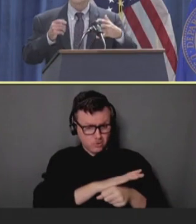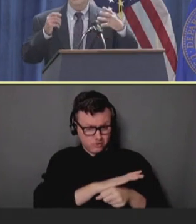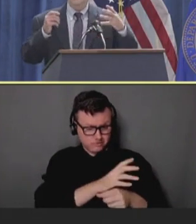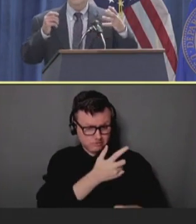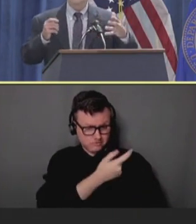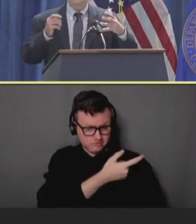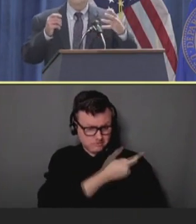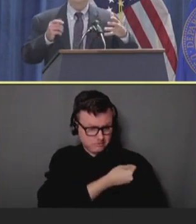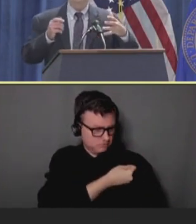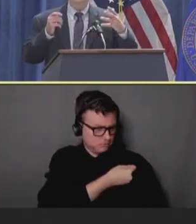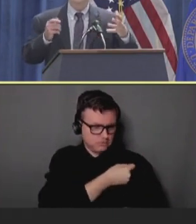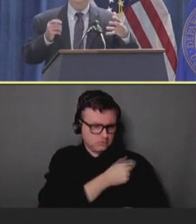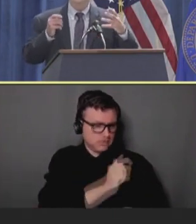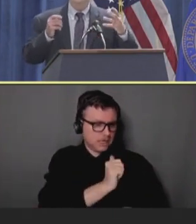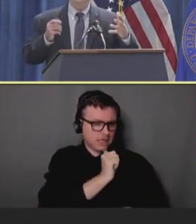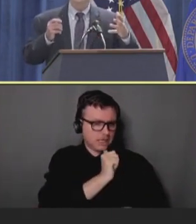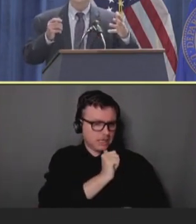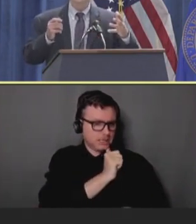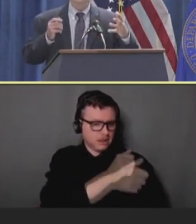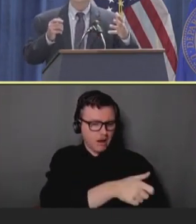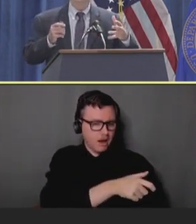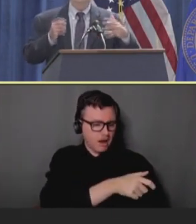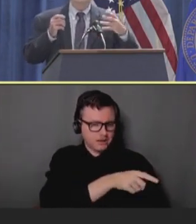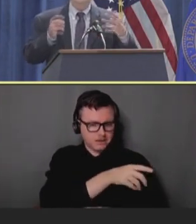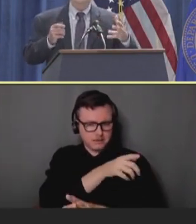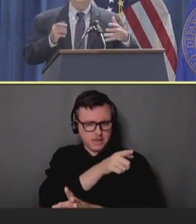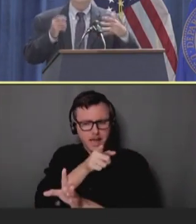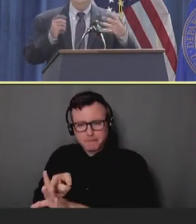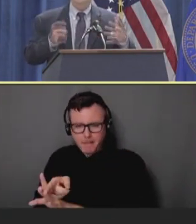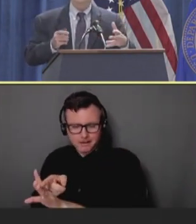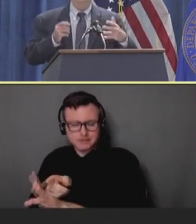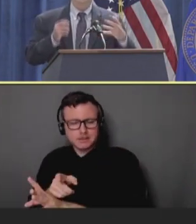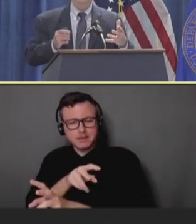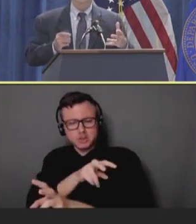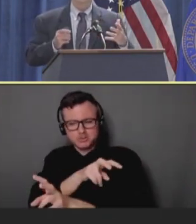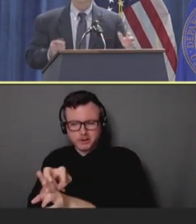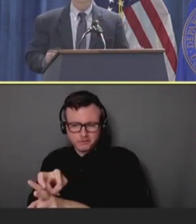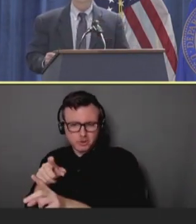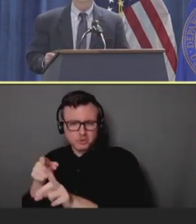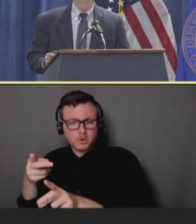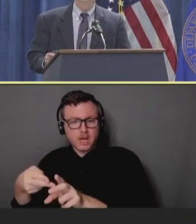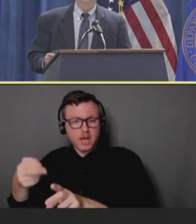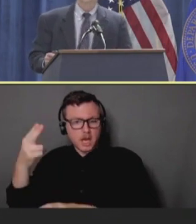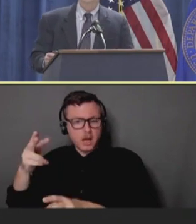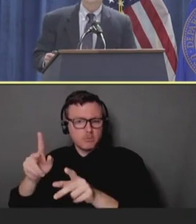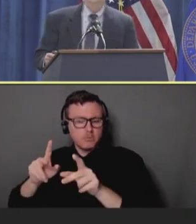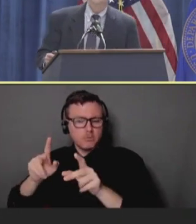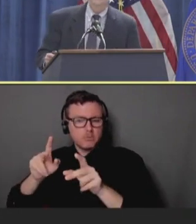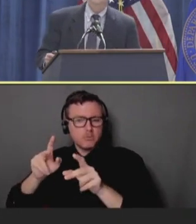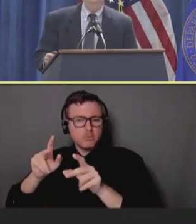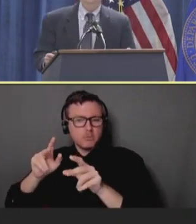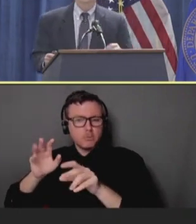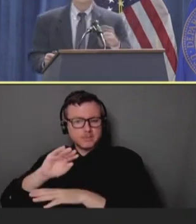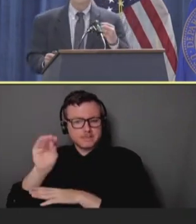have in no way leached into the very high percentage of kids who are getting vaccinated.